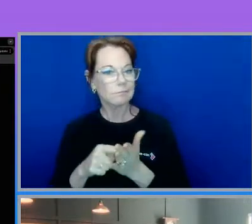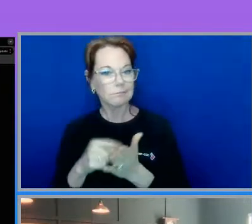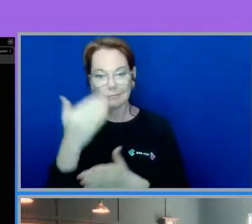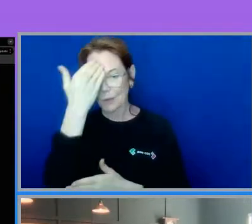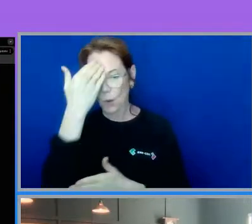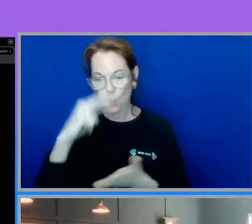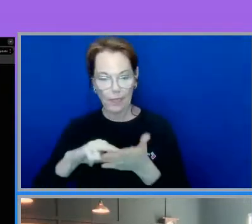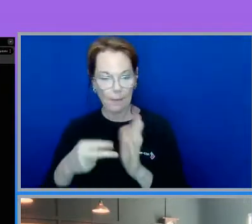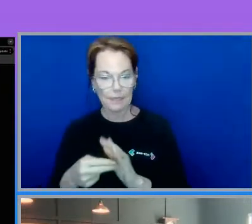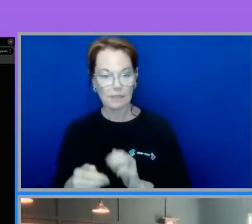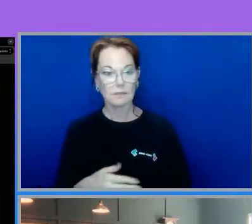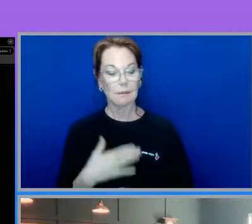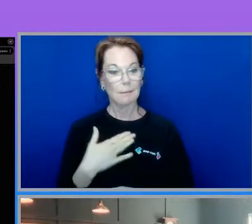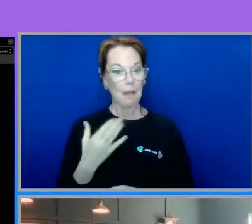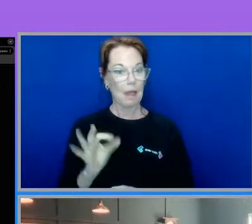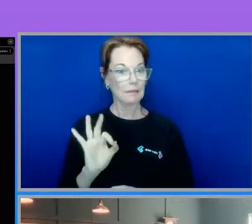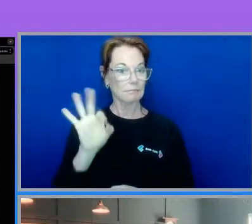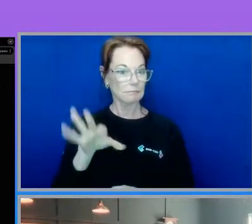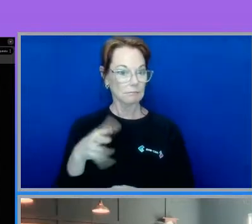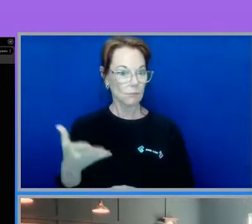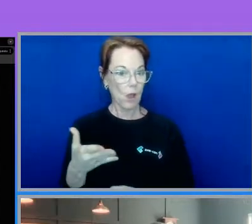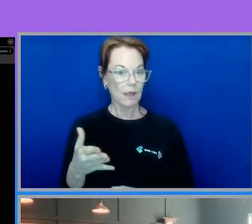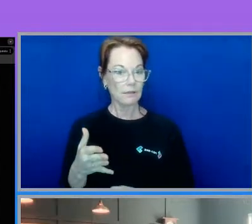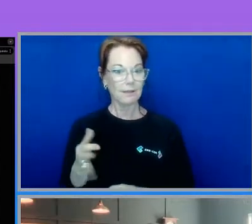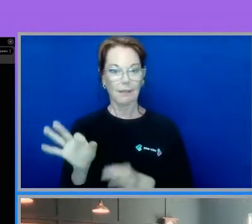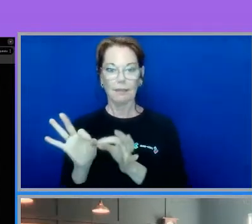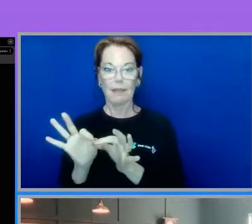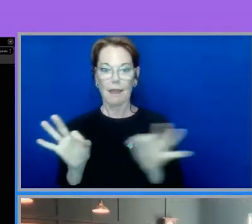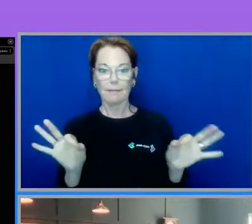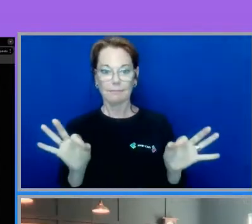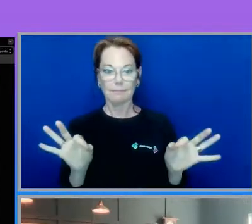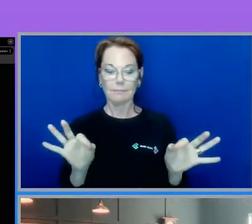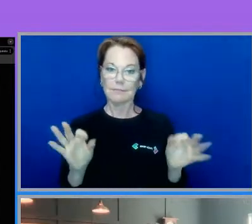putting in that open digital accessibility guide in a new tab